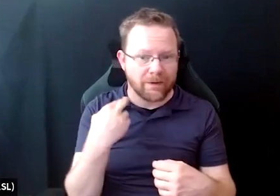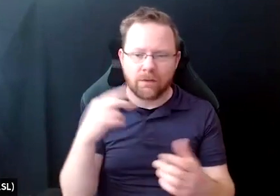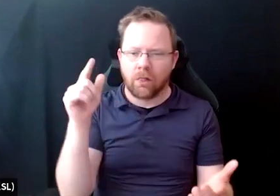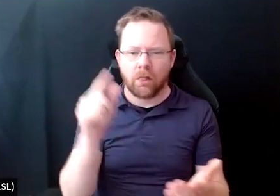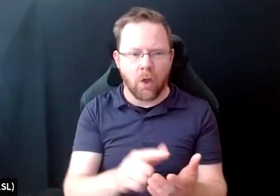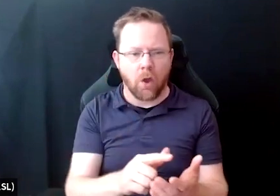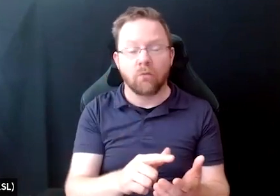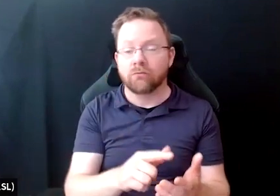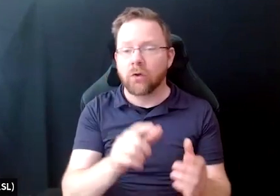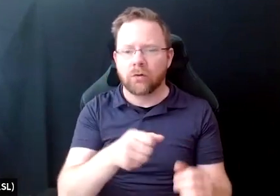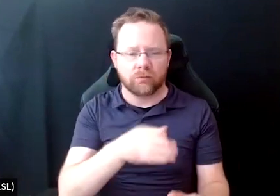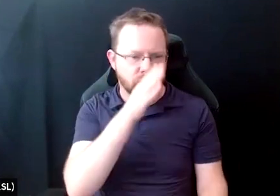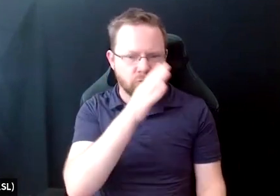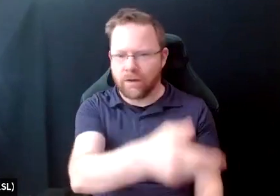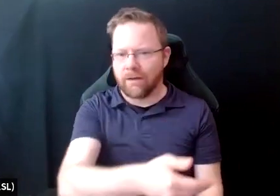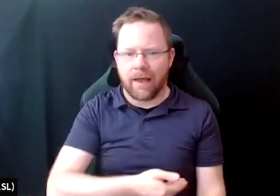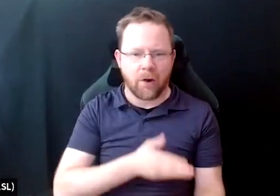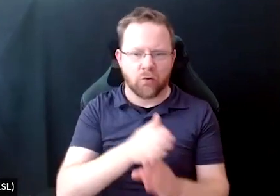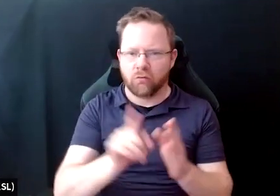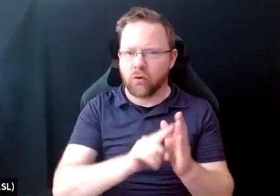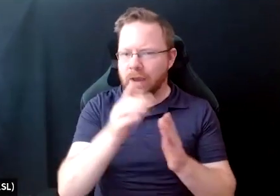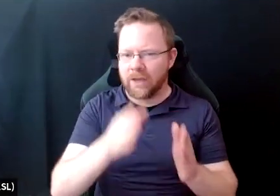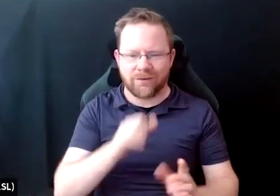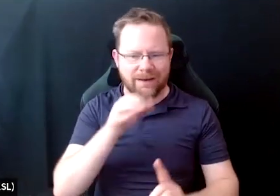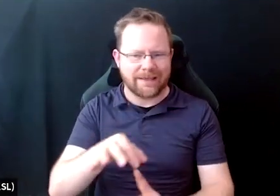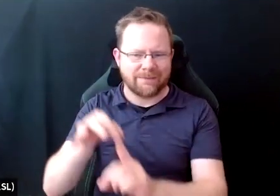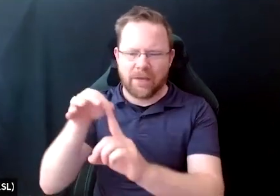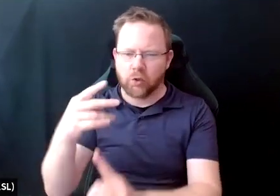as a career astronaut, not as a special parastronaut, et cetera.